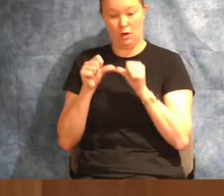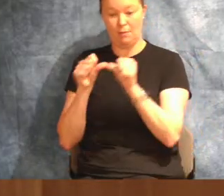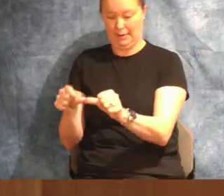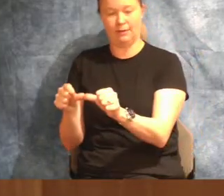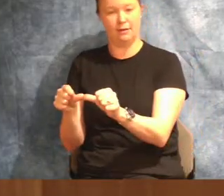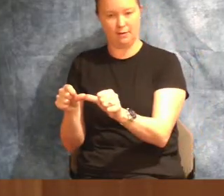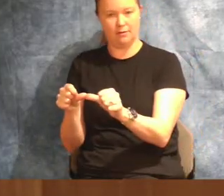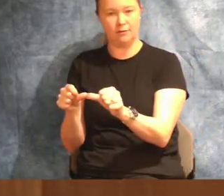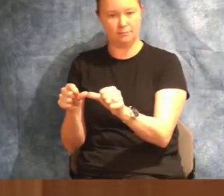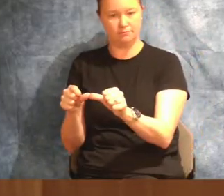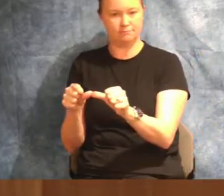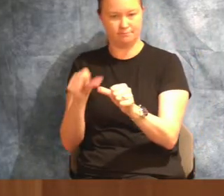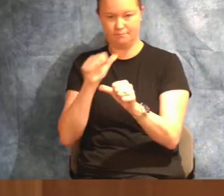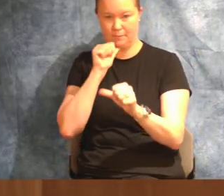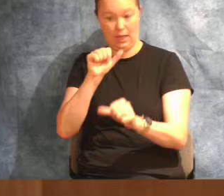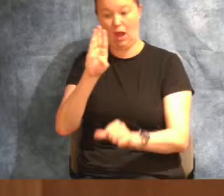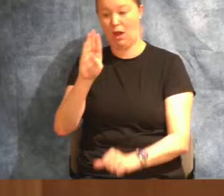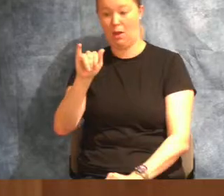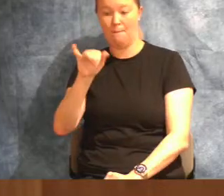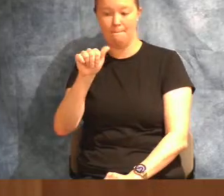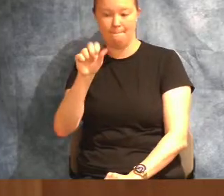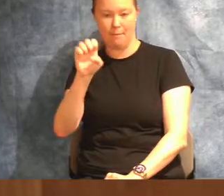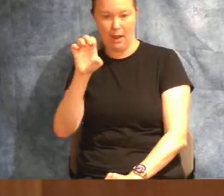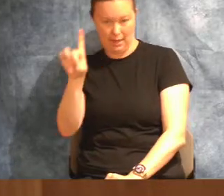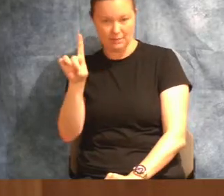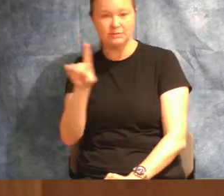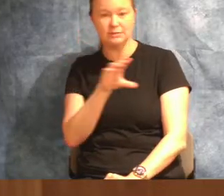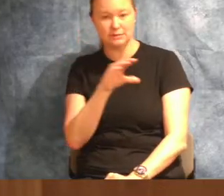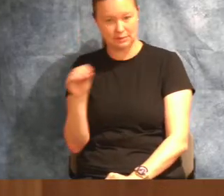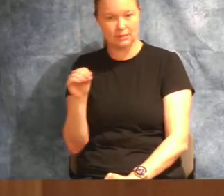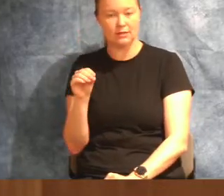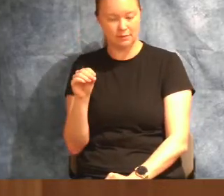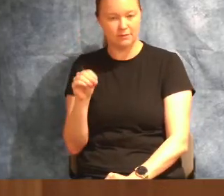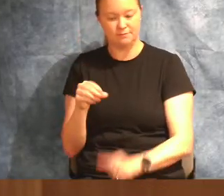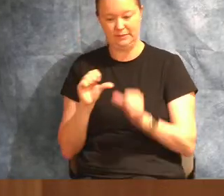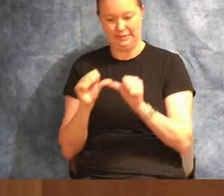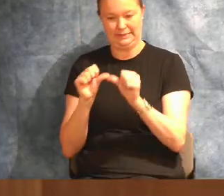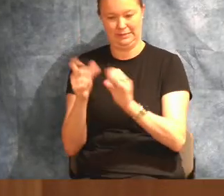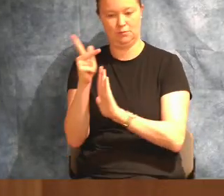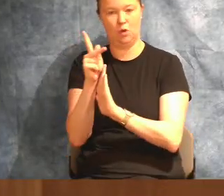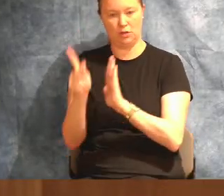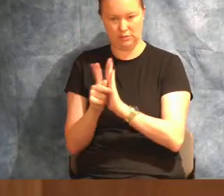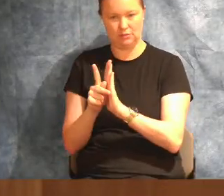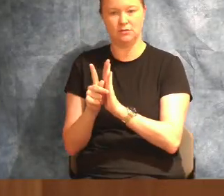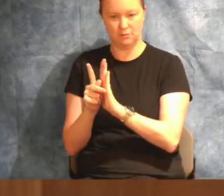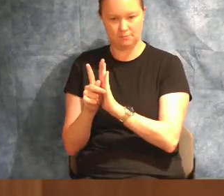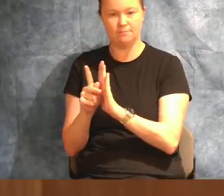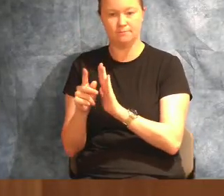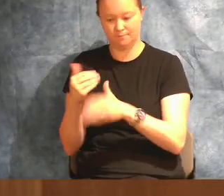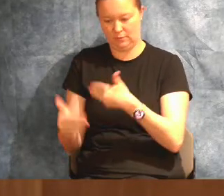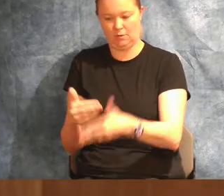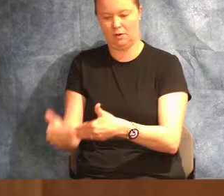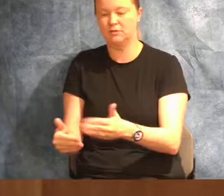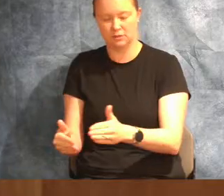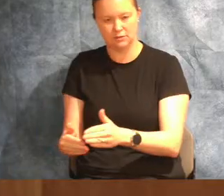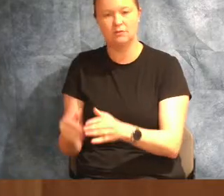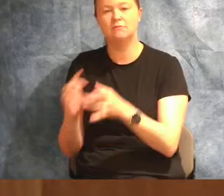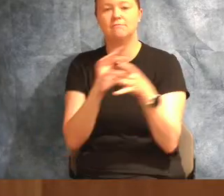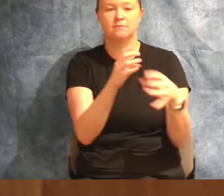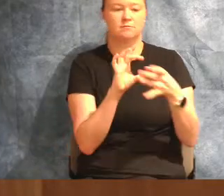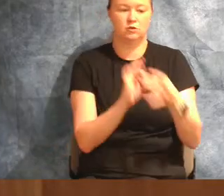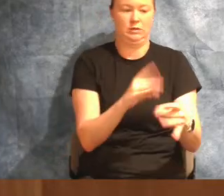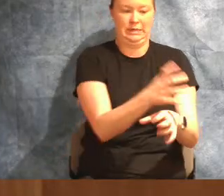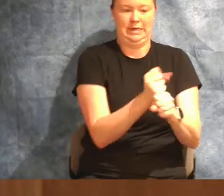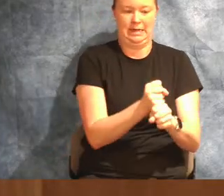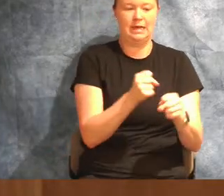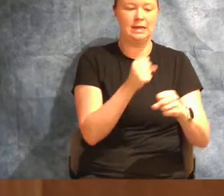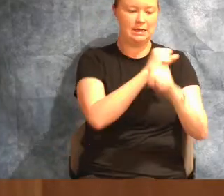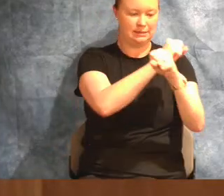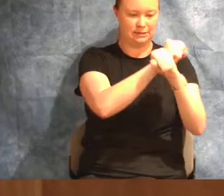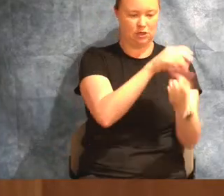an unbiased and consistent process as it relates to obtaining security records for employment or